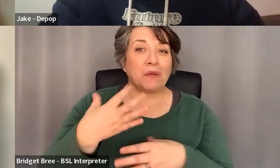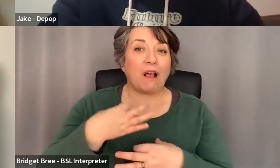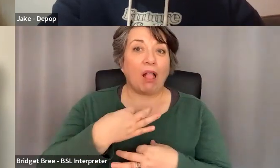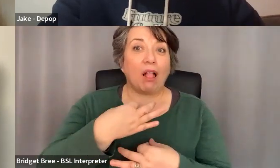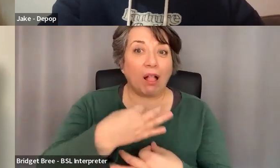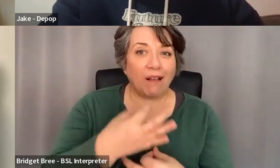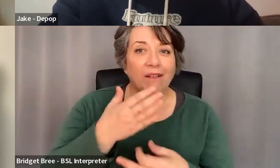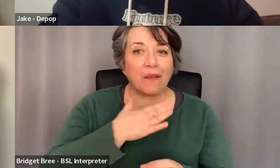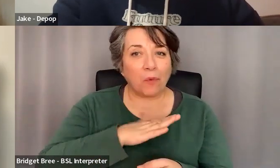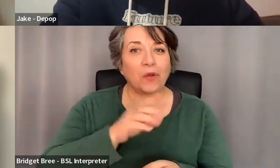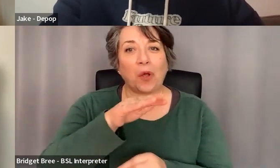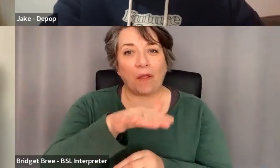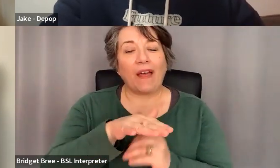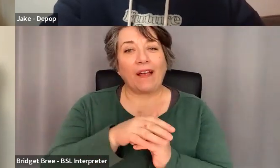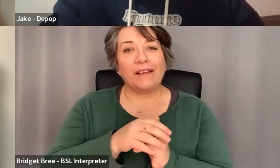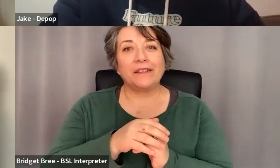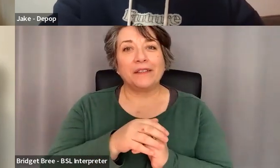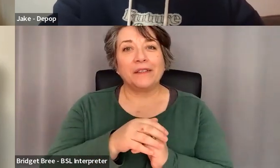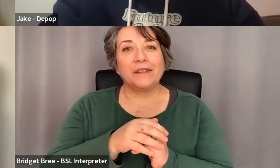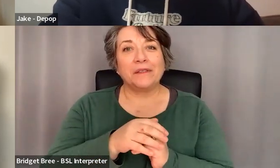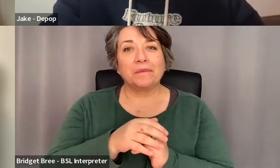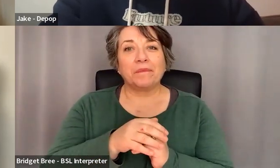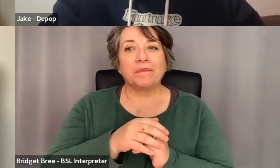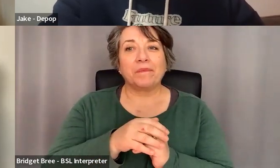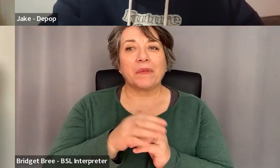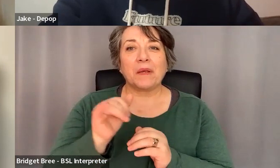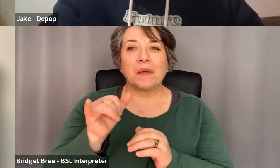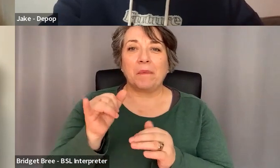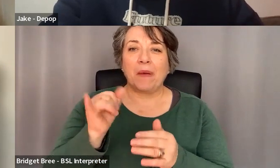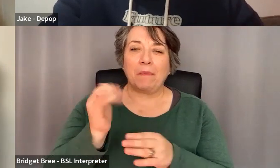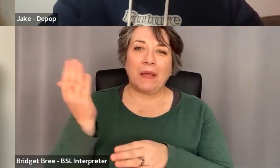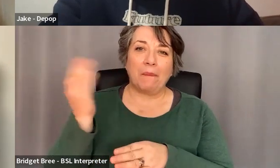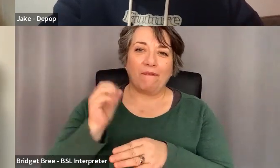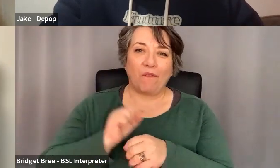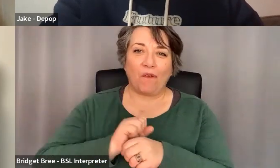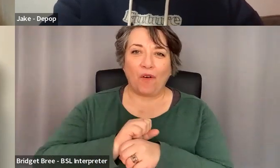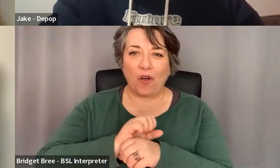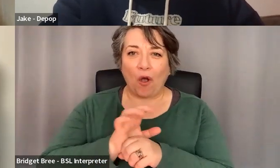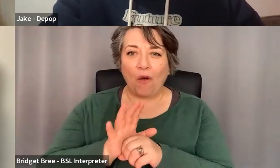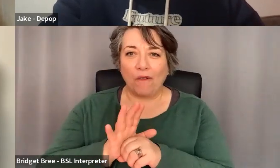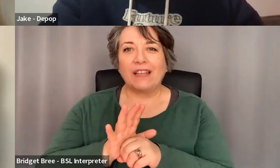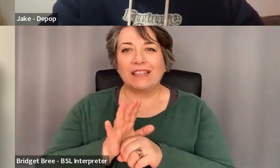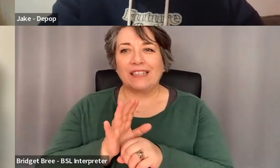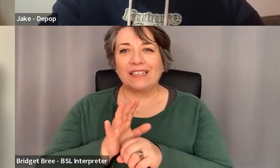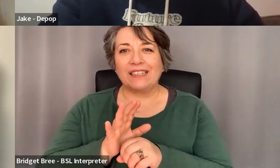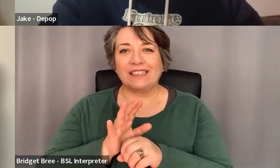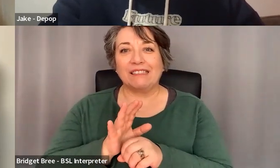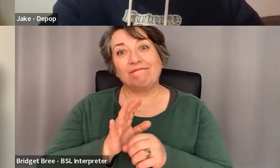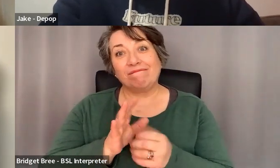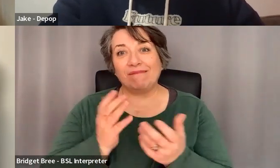unlike, you know, maybe before when everyone was wanting to get out of the office, sounds like you are doing a lot of things to draw people into the environment. They want to spend more time in the office. Unlike, you know, maybe before, when everyone